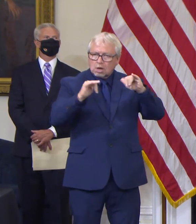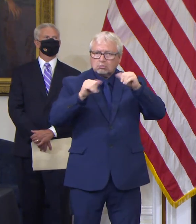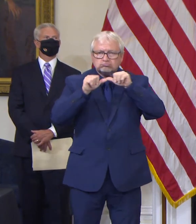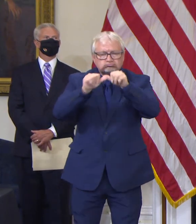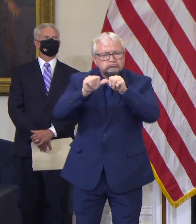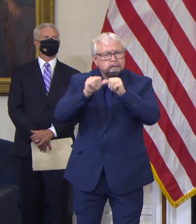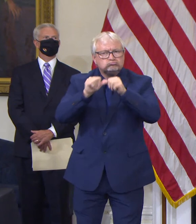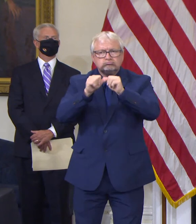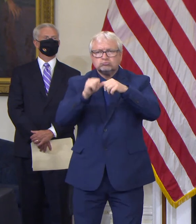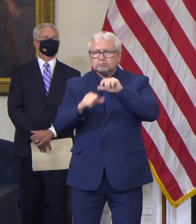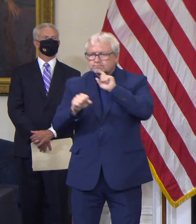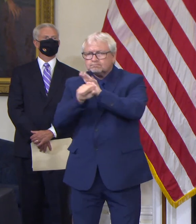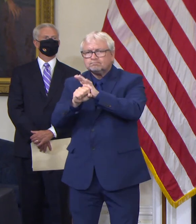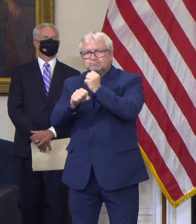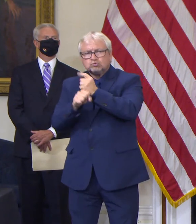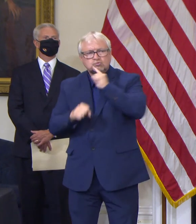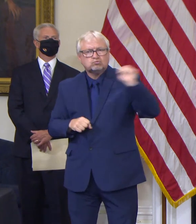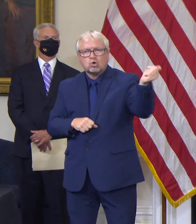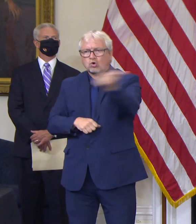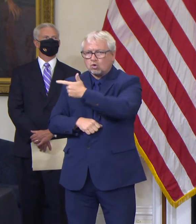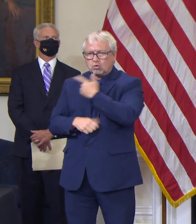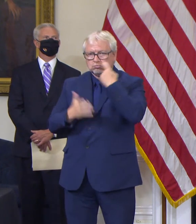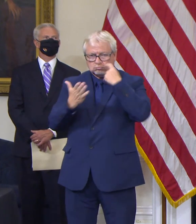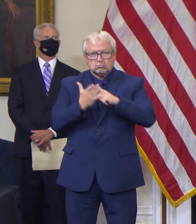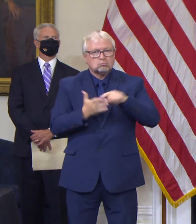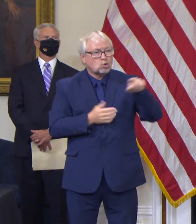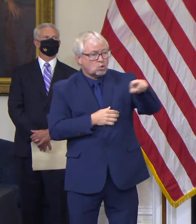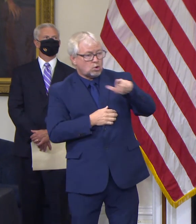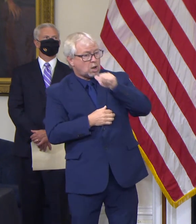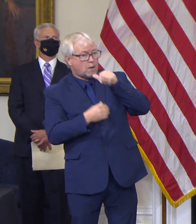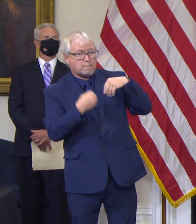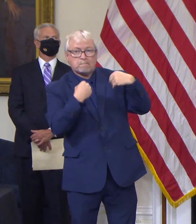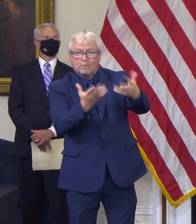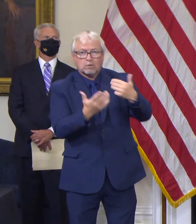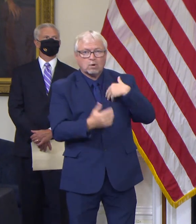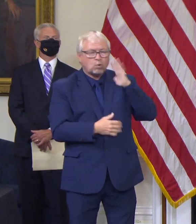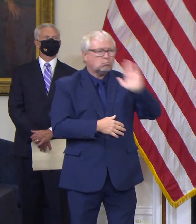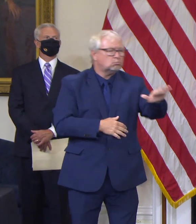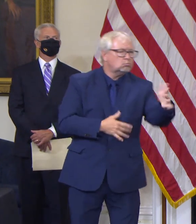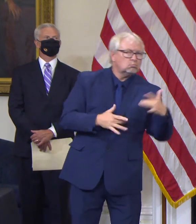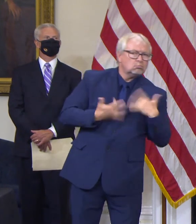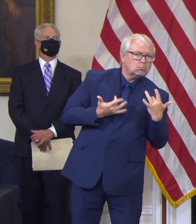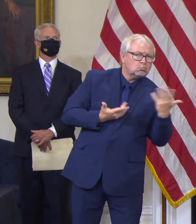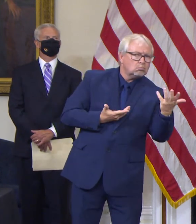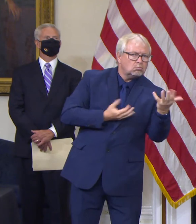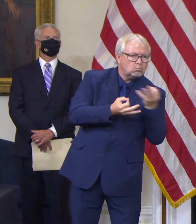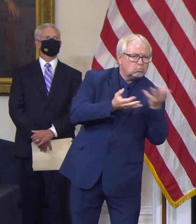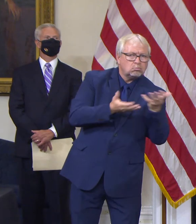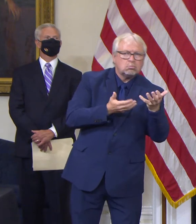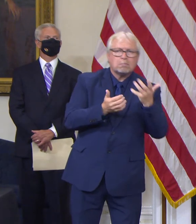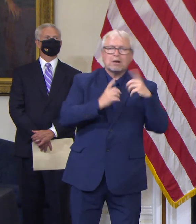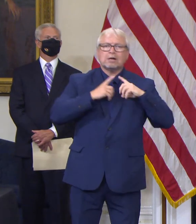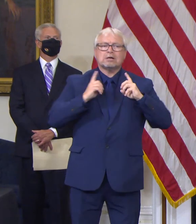sure they get that booster vaccine. eligible with phone calls and text messages, and we'll make If we find someone not providing them, we will try to address it